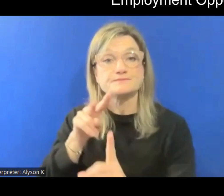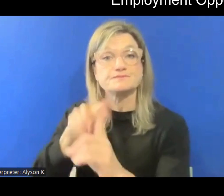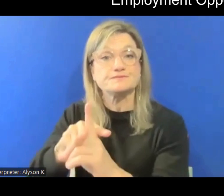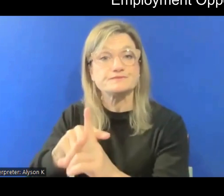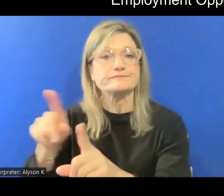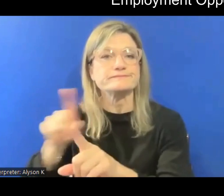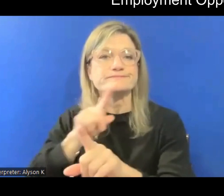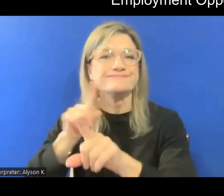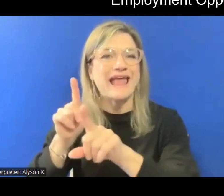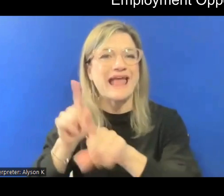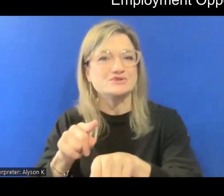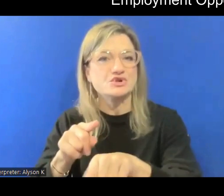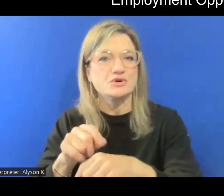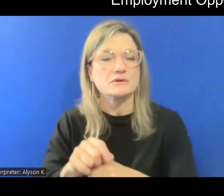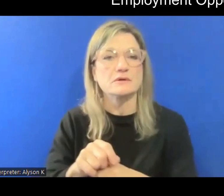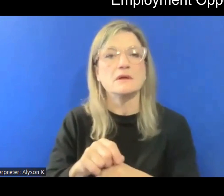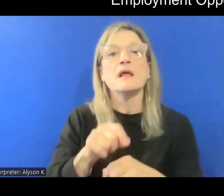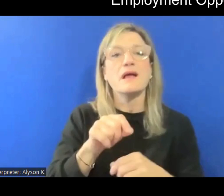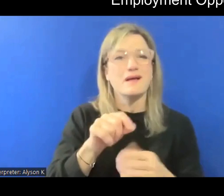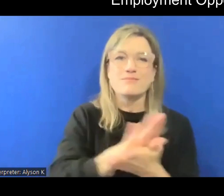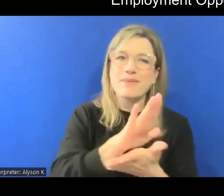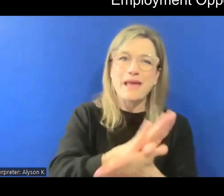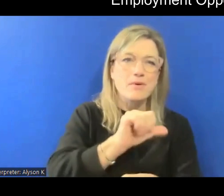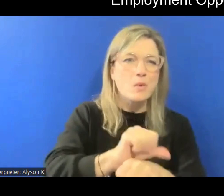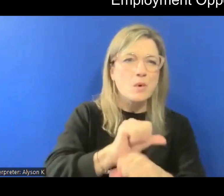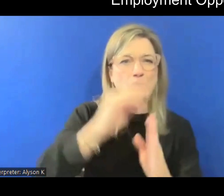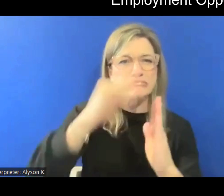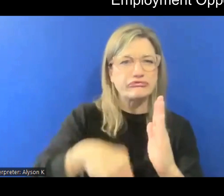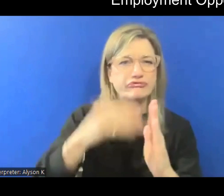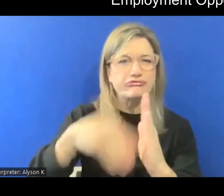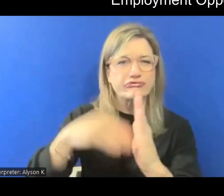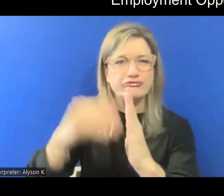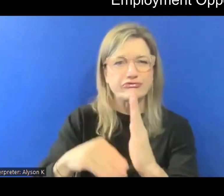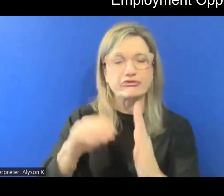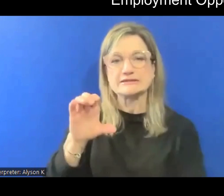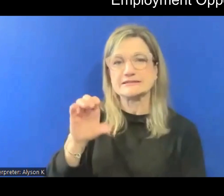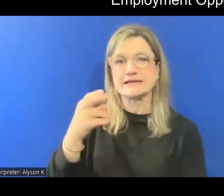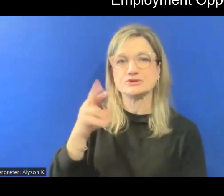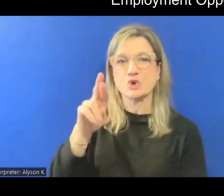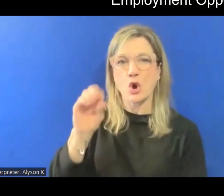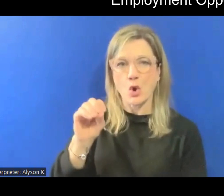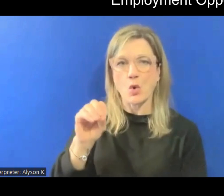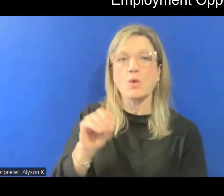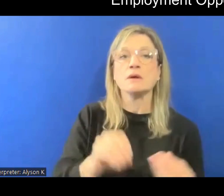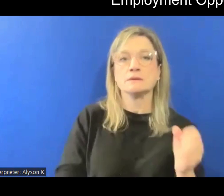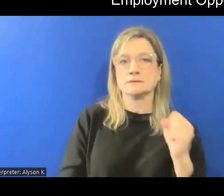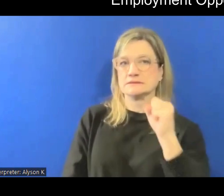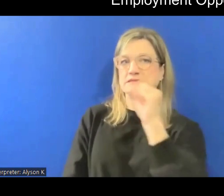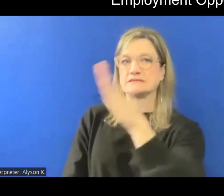They get sent a whole packet of papers from the CHRO that they have to fill out and return